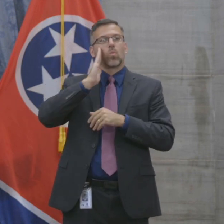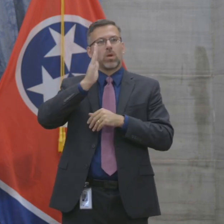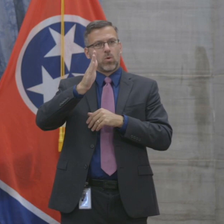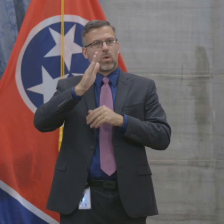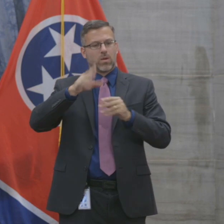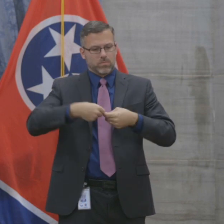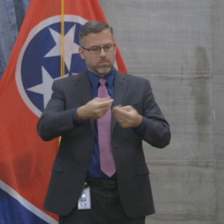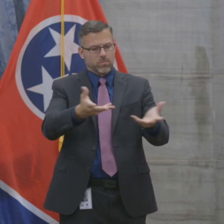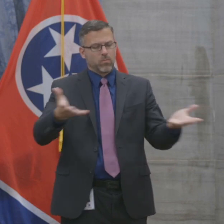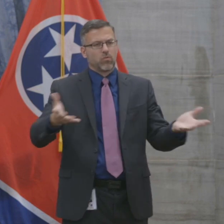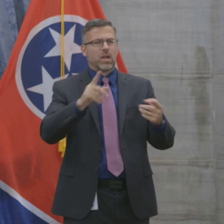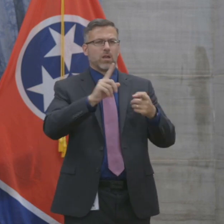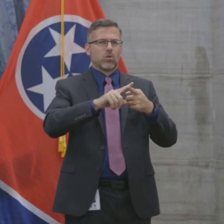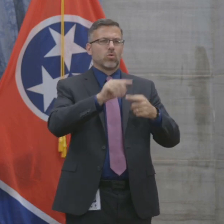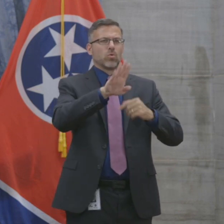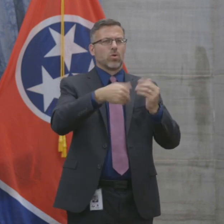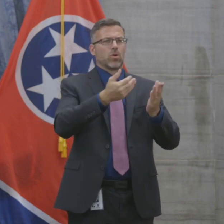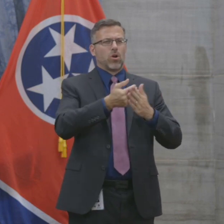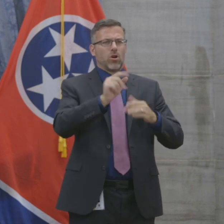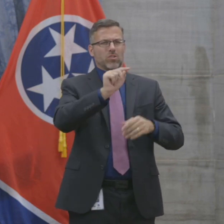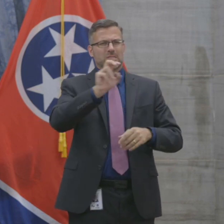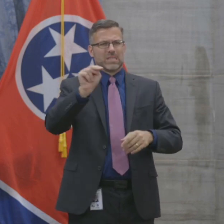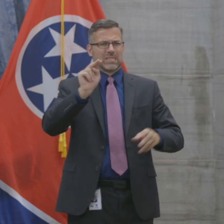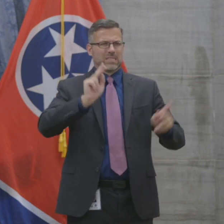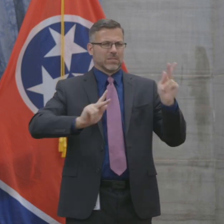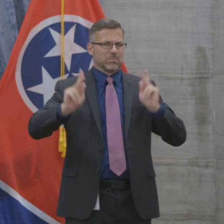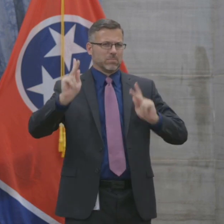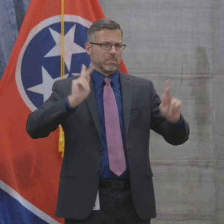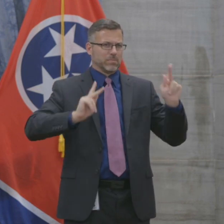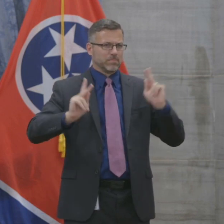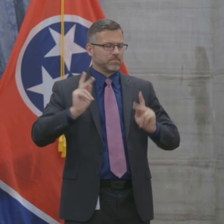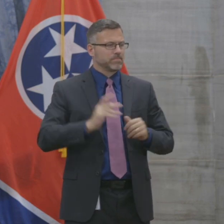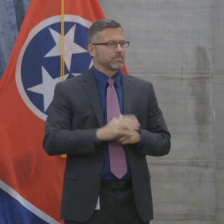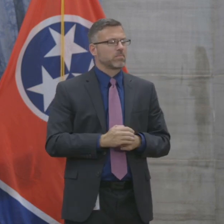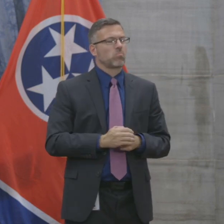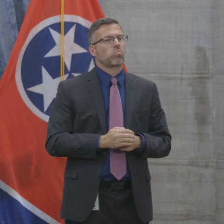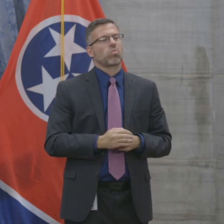approved our request for the lost wages assistance grant